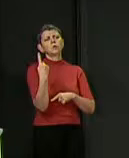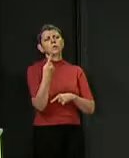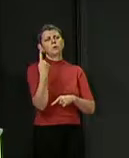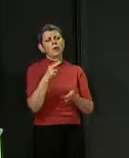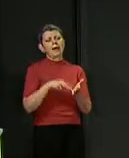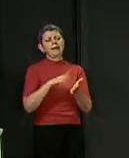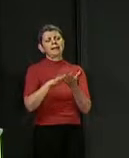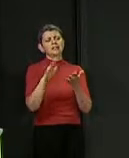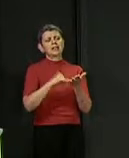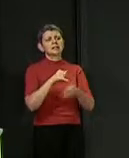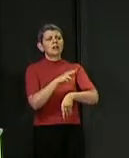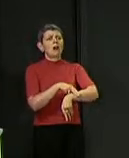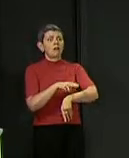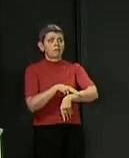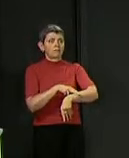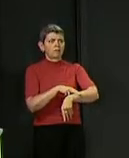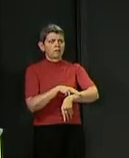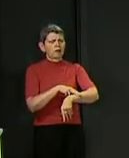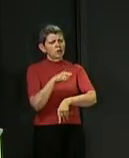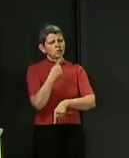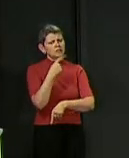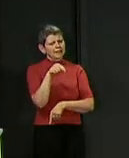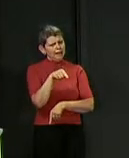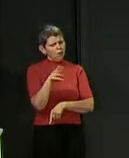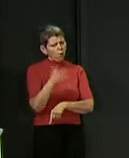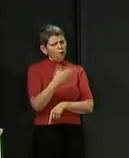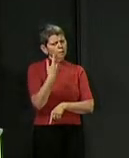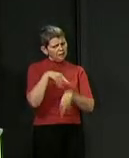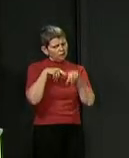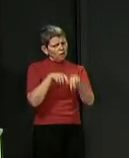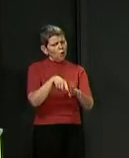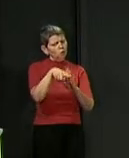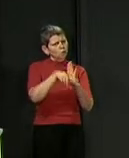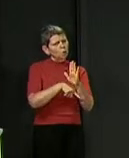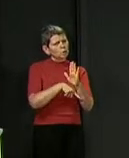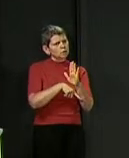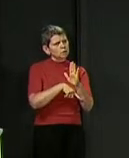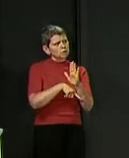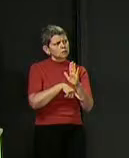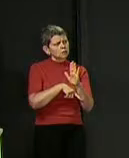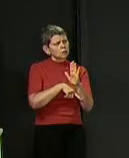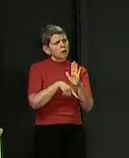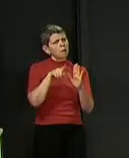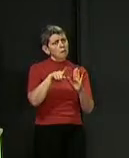follow all of the rules in this household. And she says she has received a lot of abuse